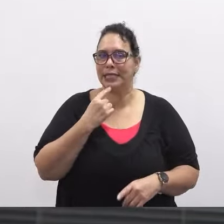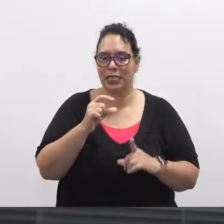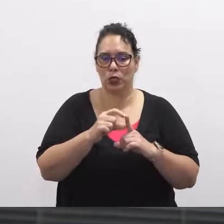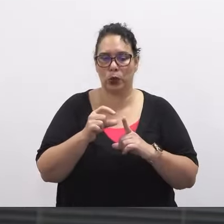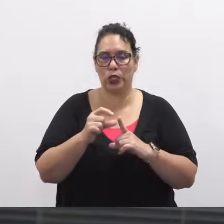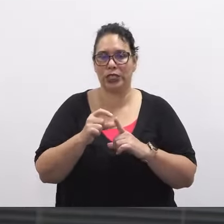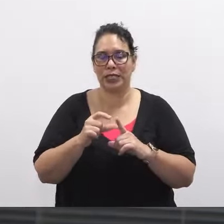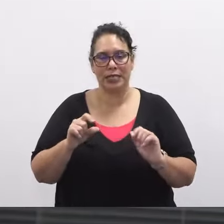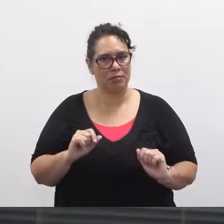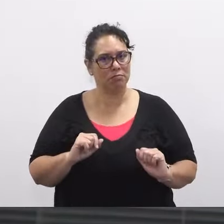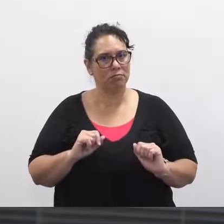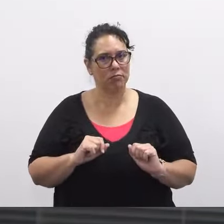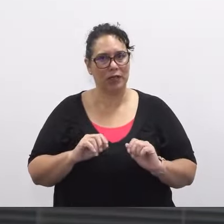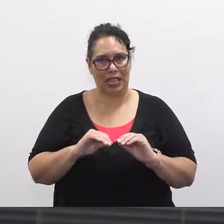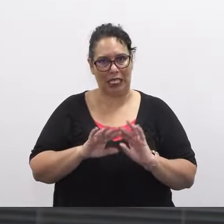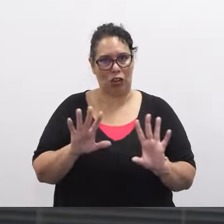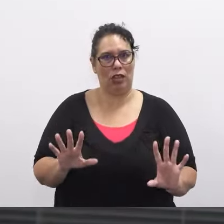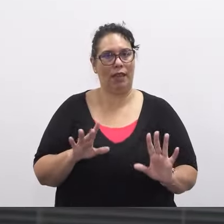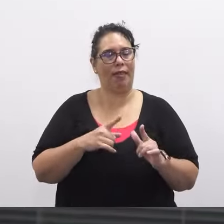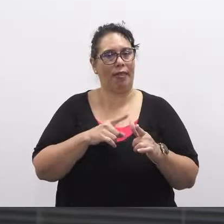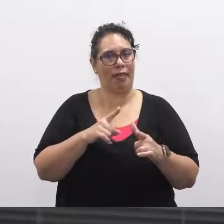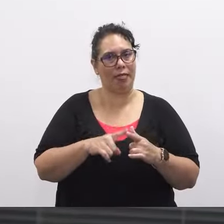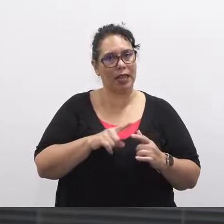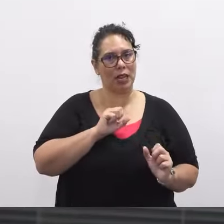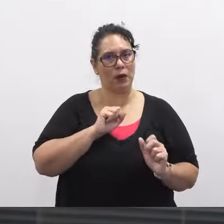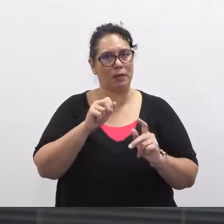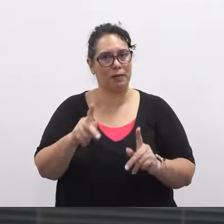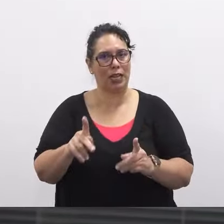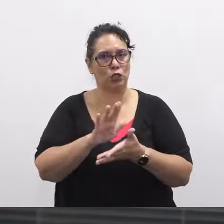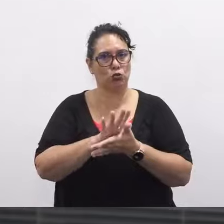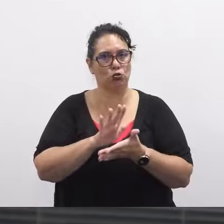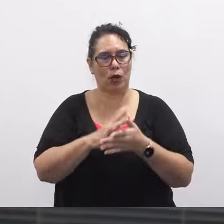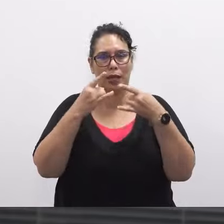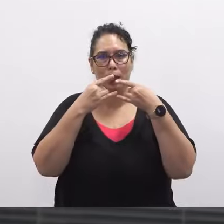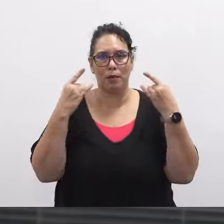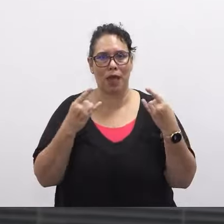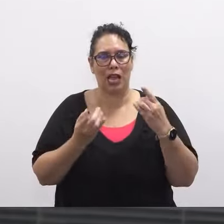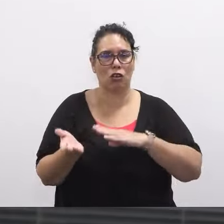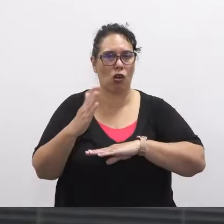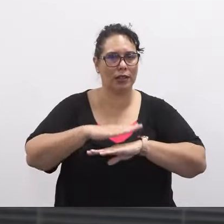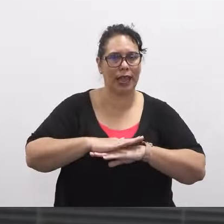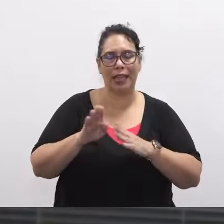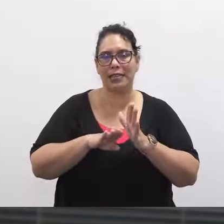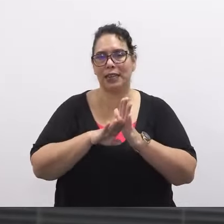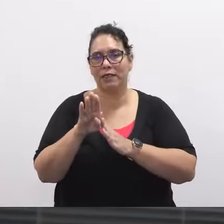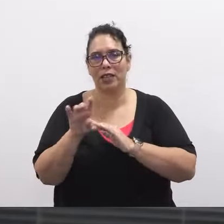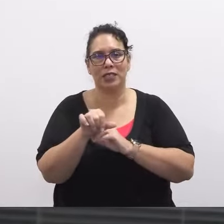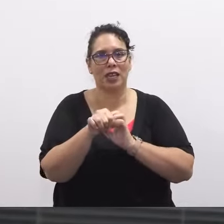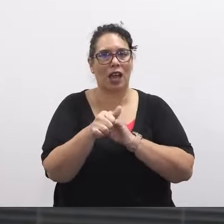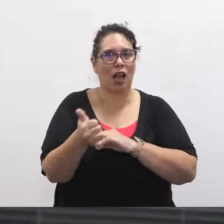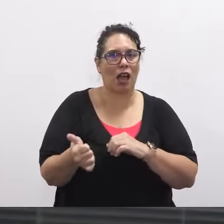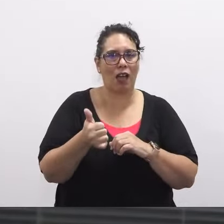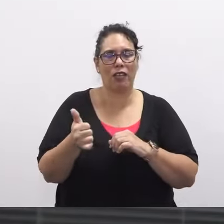clearly, upon returning to school and wearing a mask all day, he has developed other issues with odd motions of his mouth and lips.